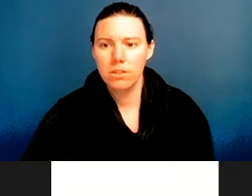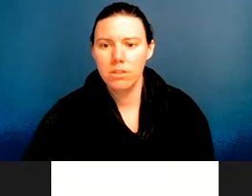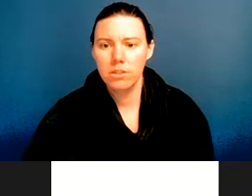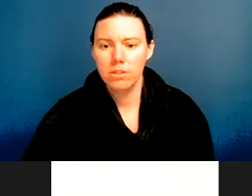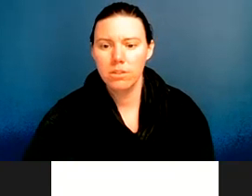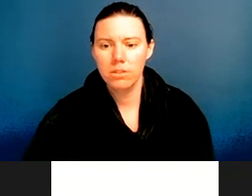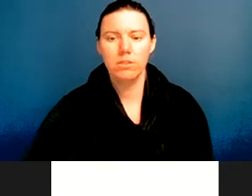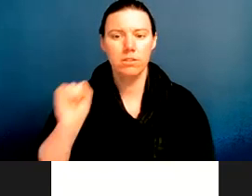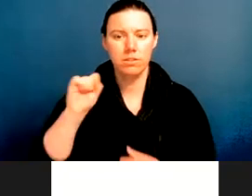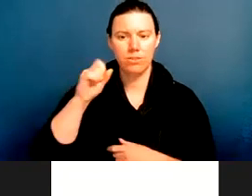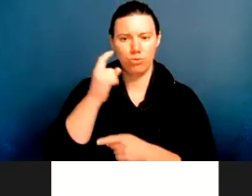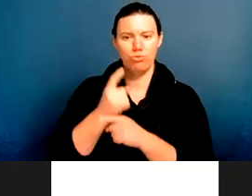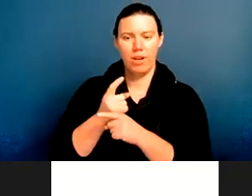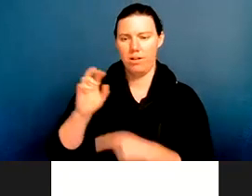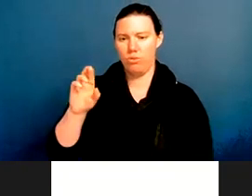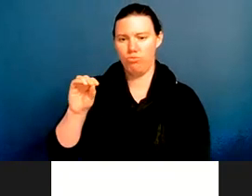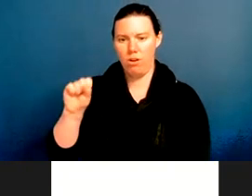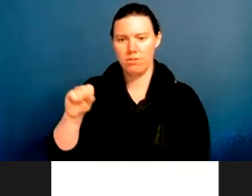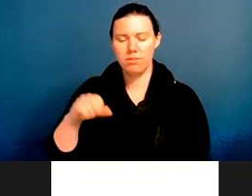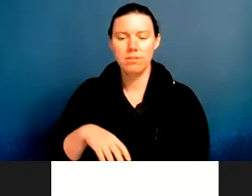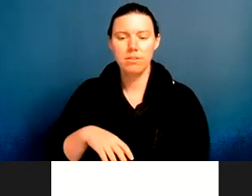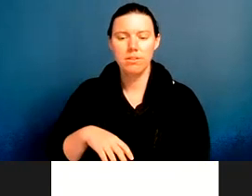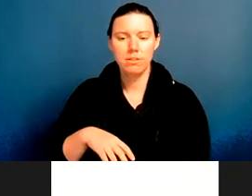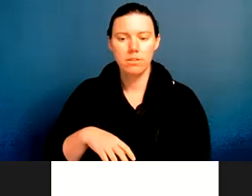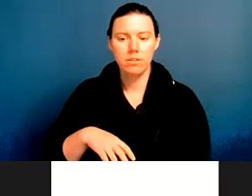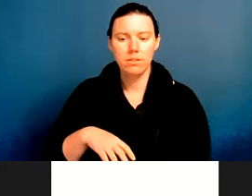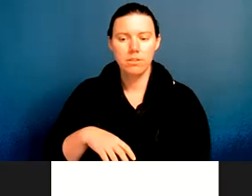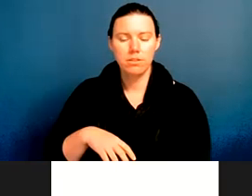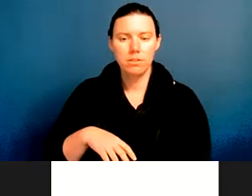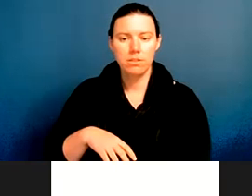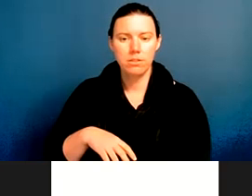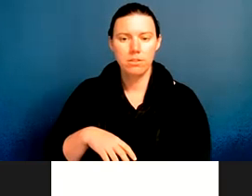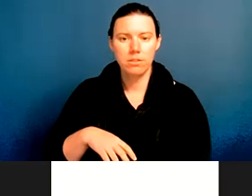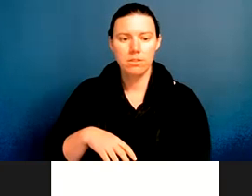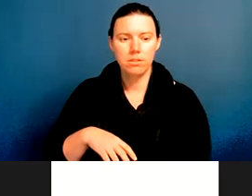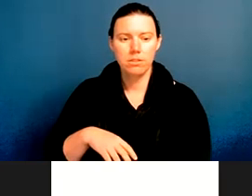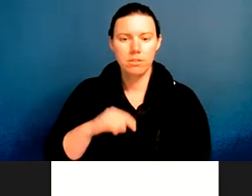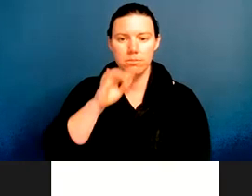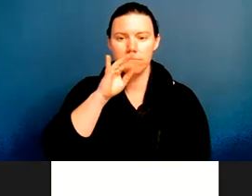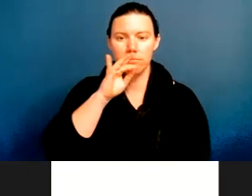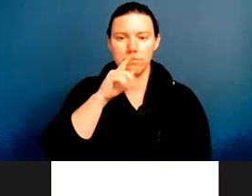What equality means to me is, healthcare what it means, everyone have a fair